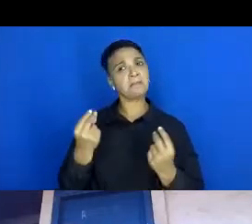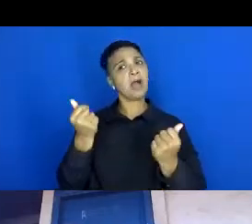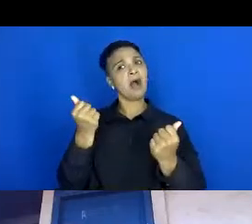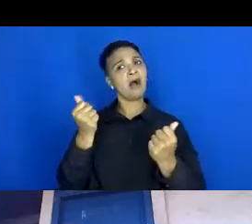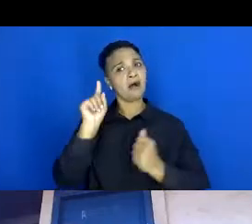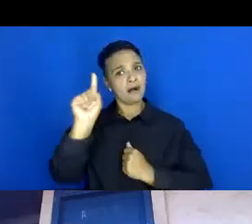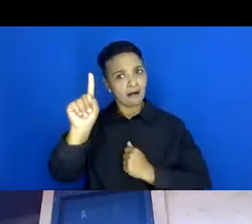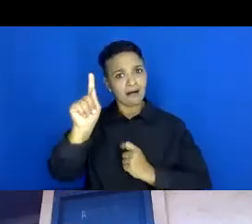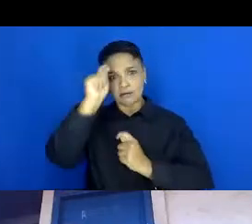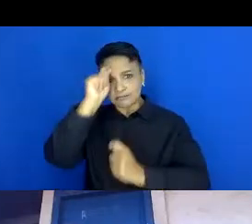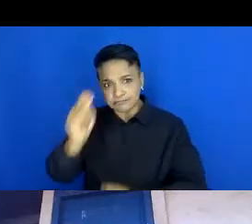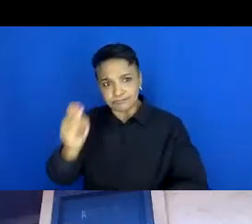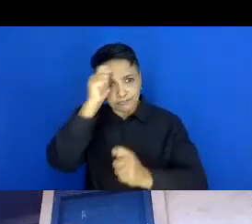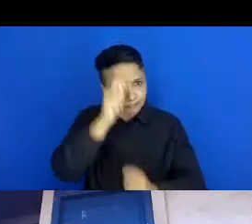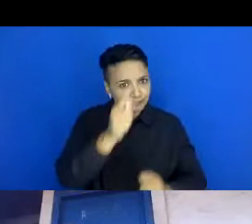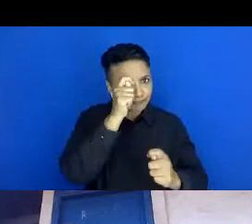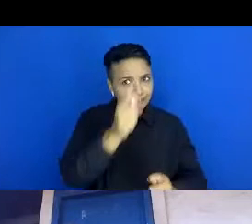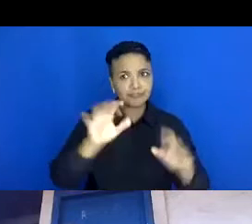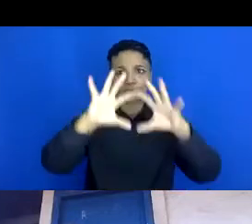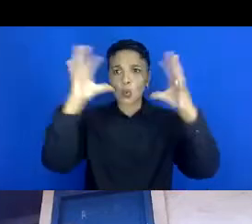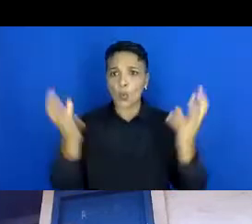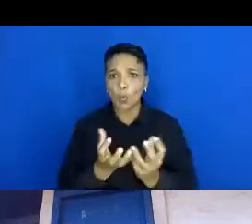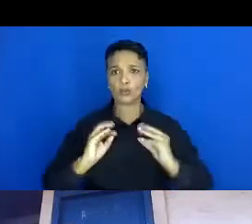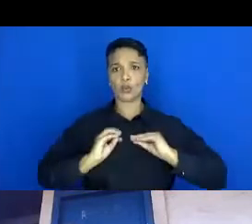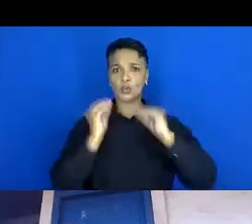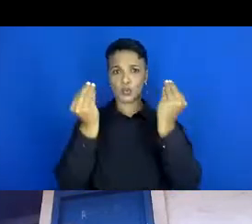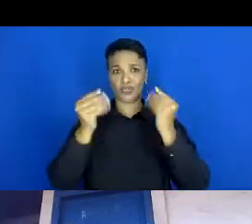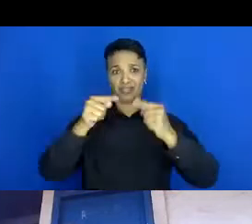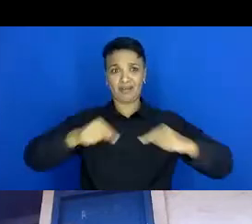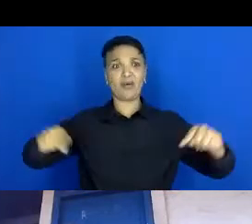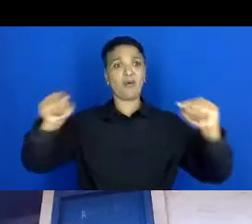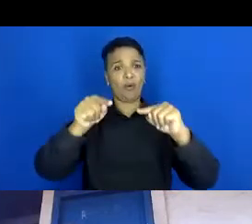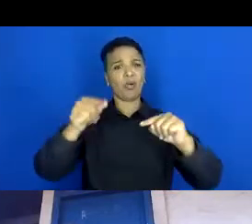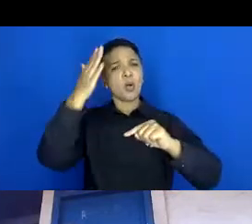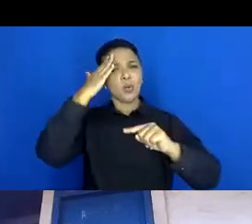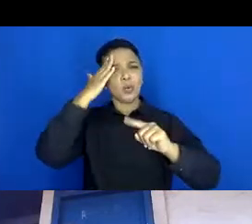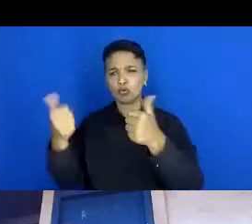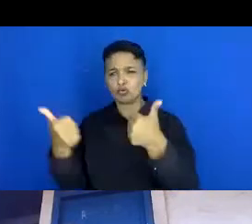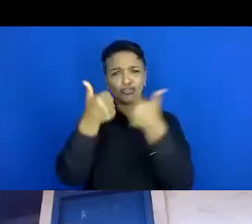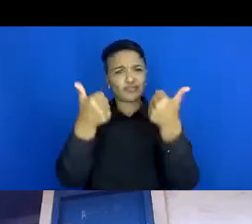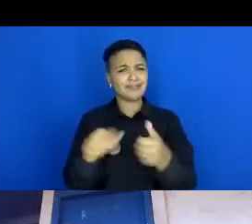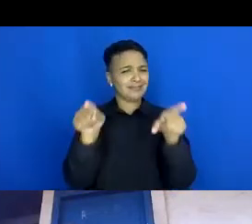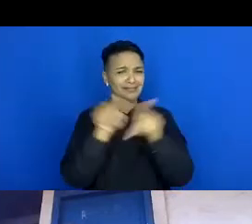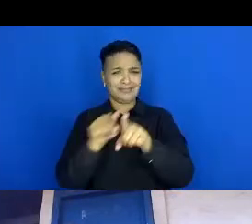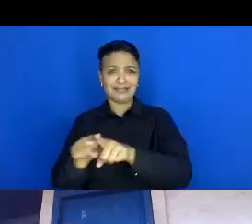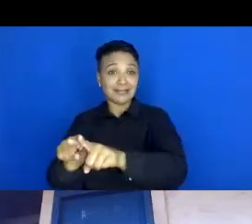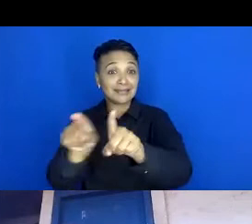don't have access to basic services and internal internet connectivity there were thousands